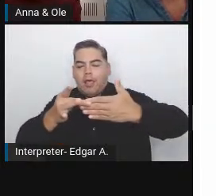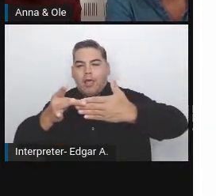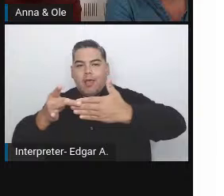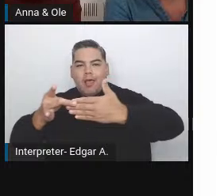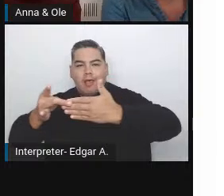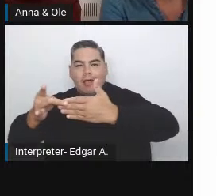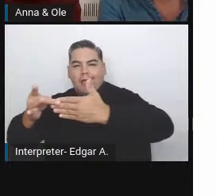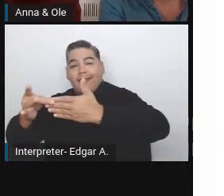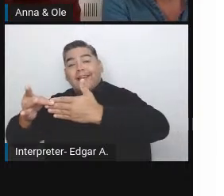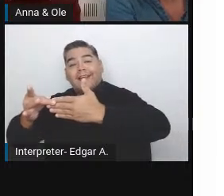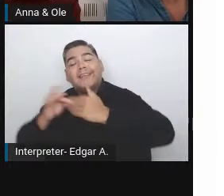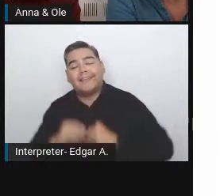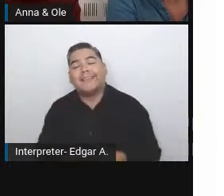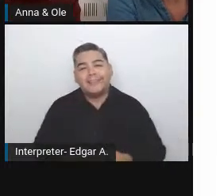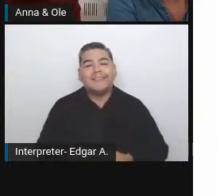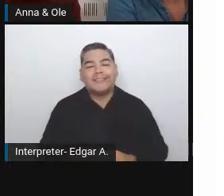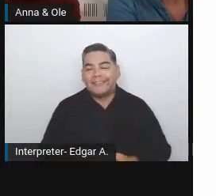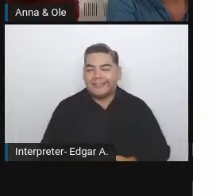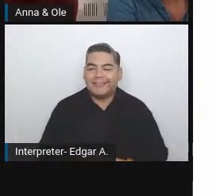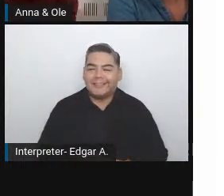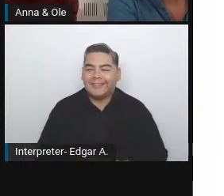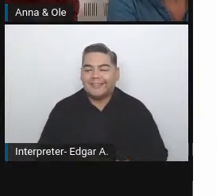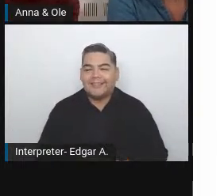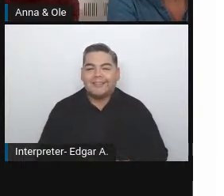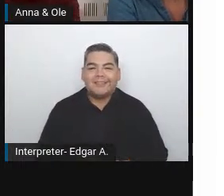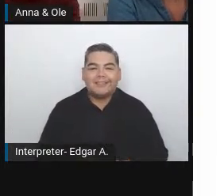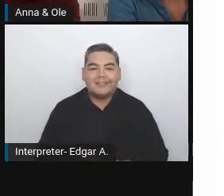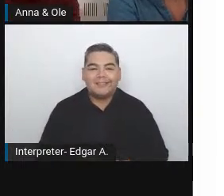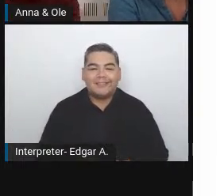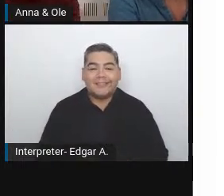So basically, we found more ways to guide the user around.